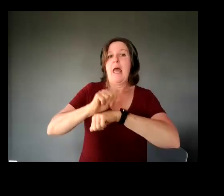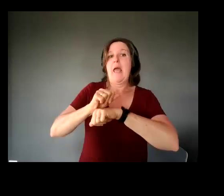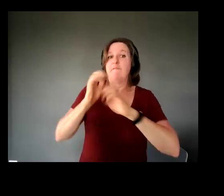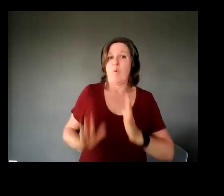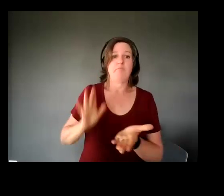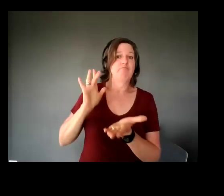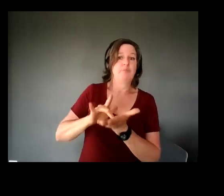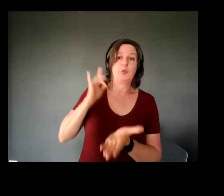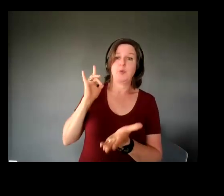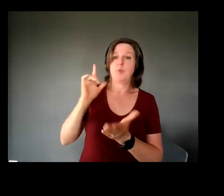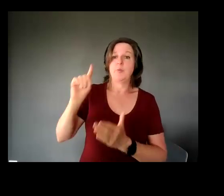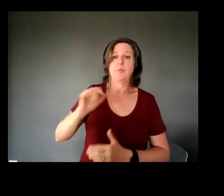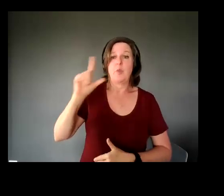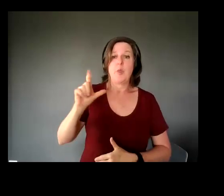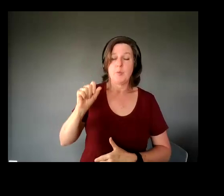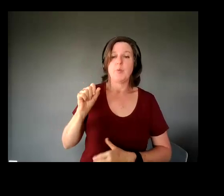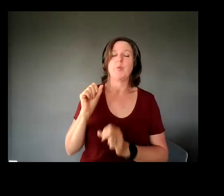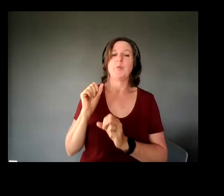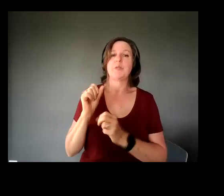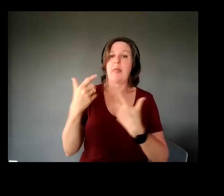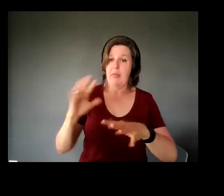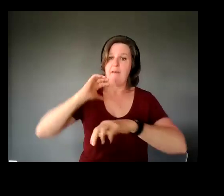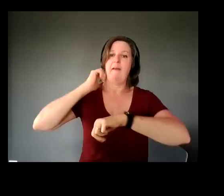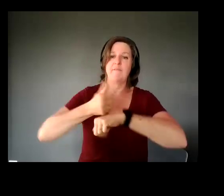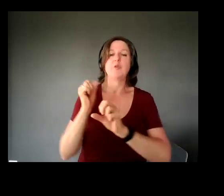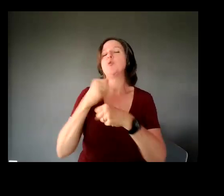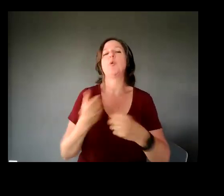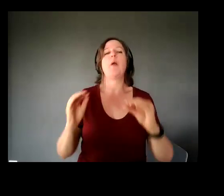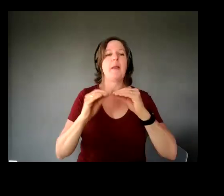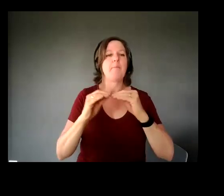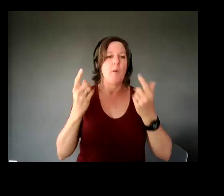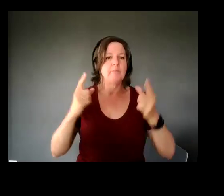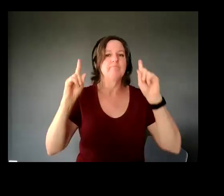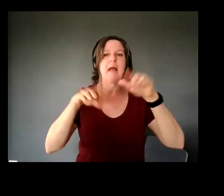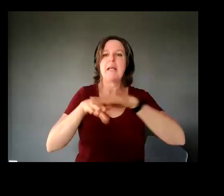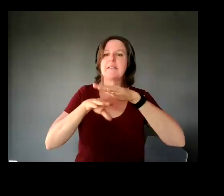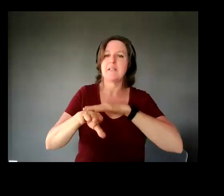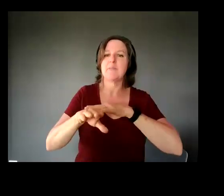created to create a more accessible future of work. And to factor accessibility into all budgets.